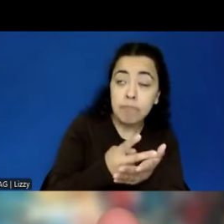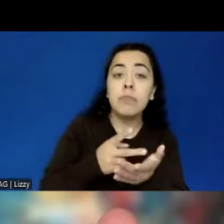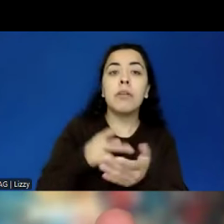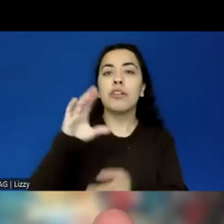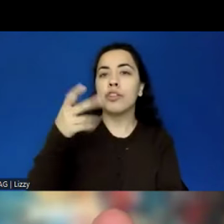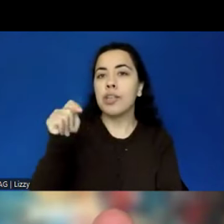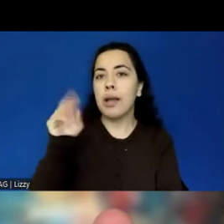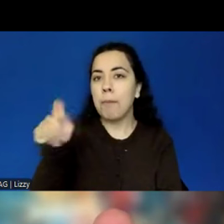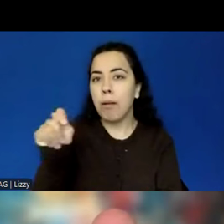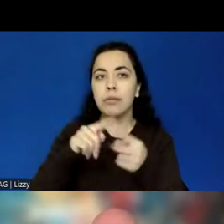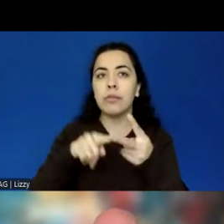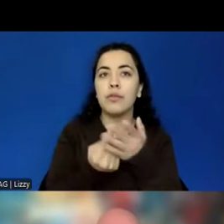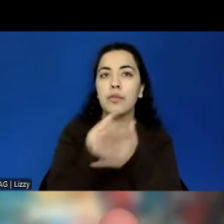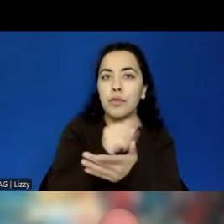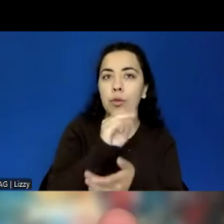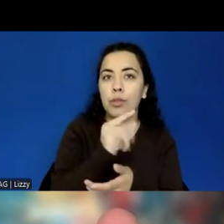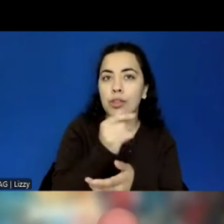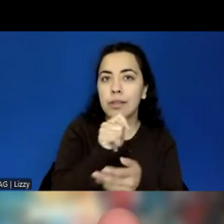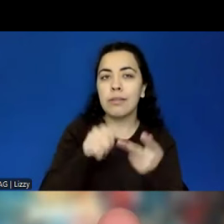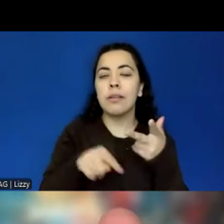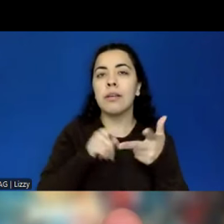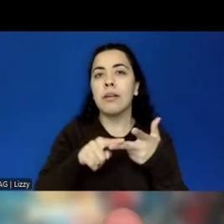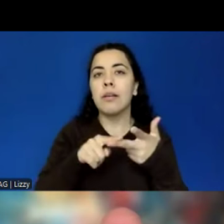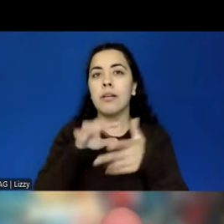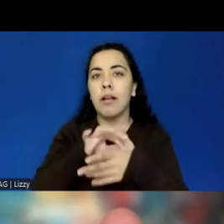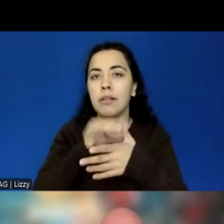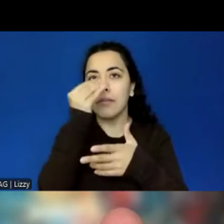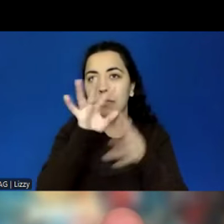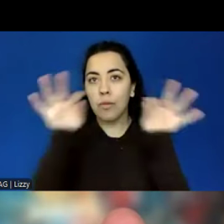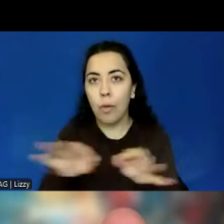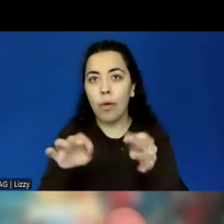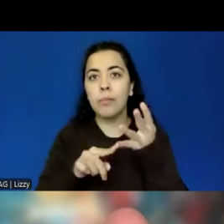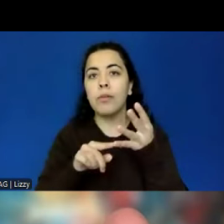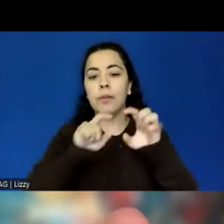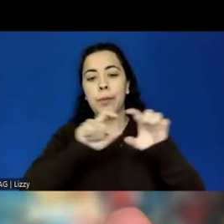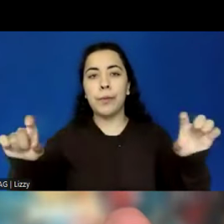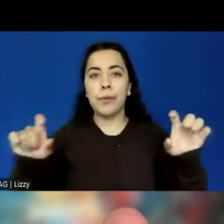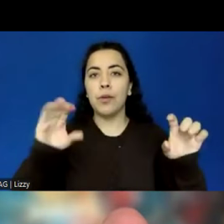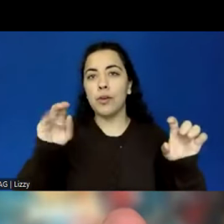widgets or contact forms, cookie banners, things like that. All of that has to make sure that it's